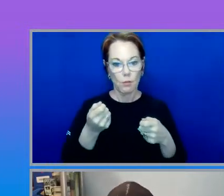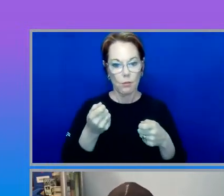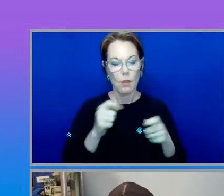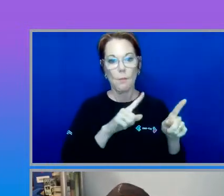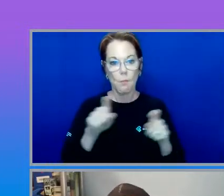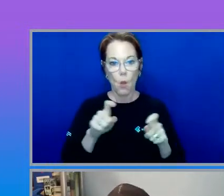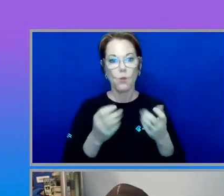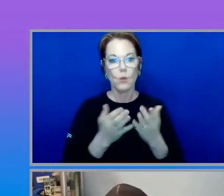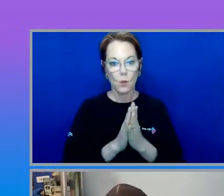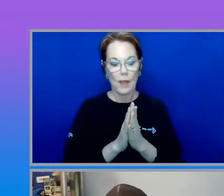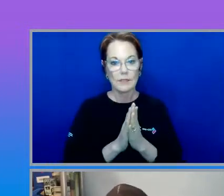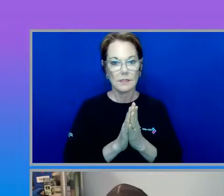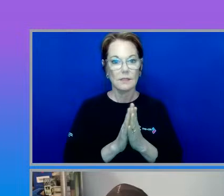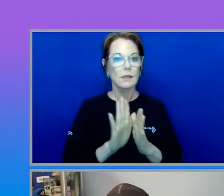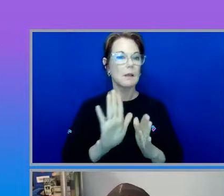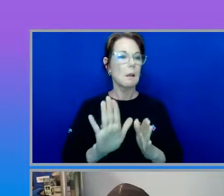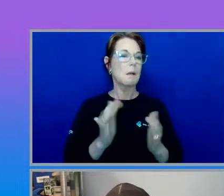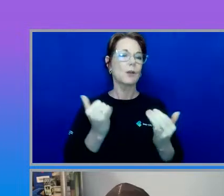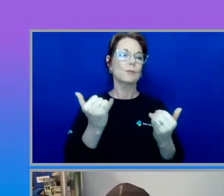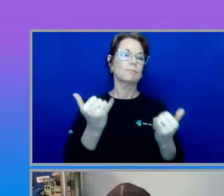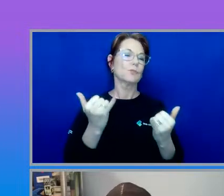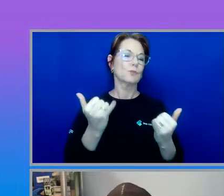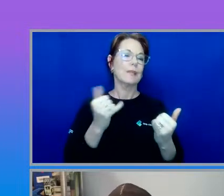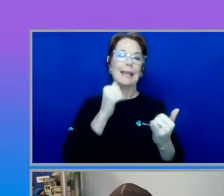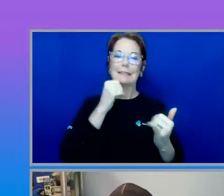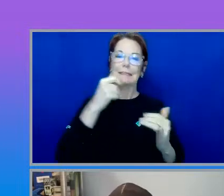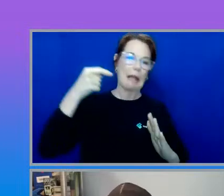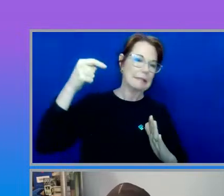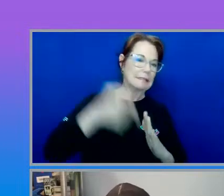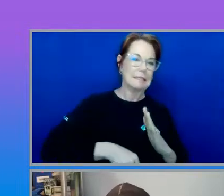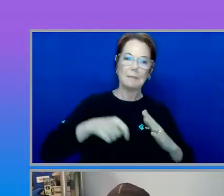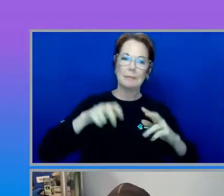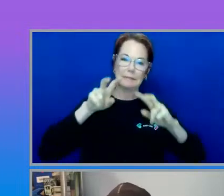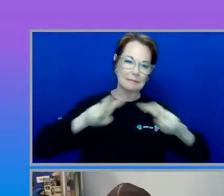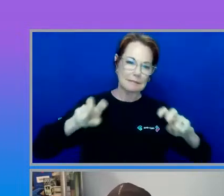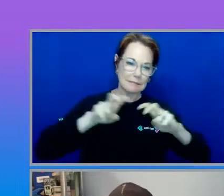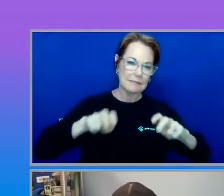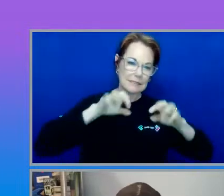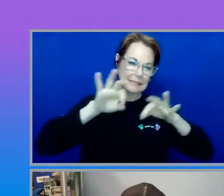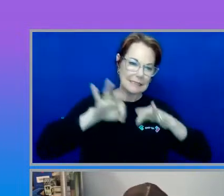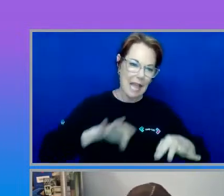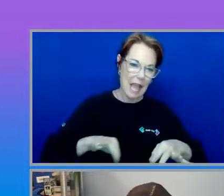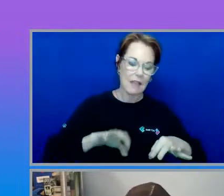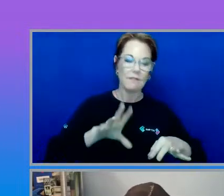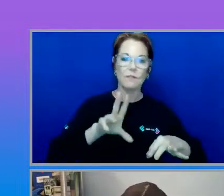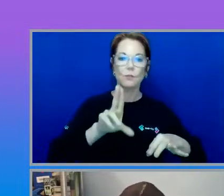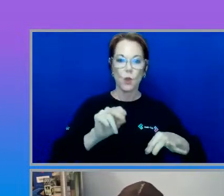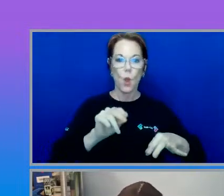So while today is not a deep dive on GitHub actions, I want